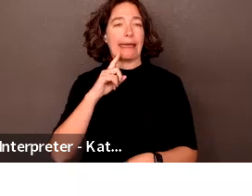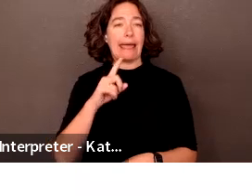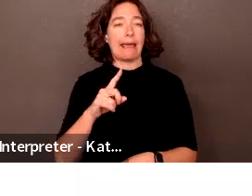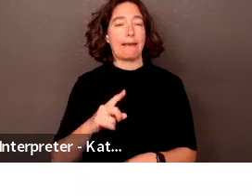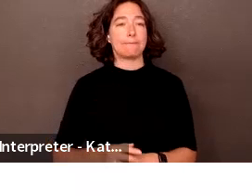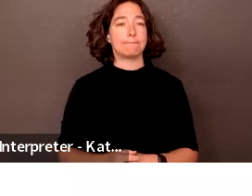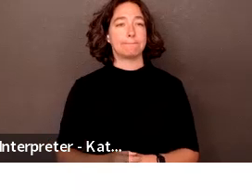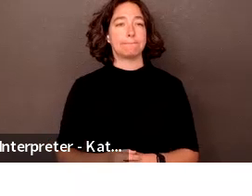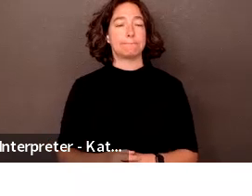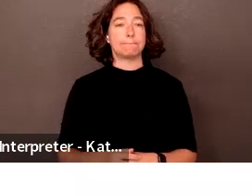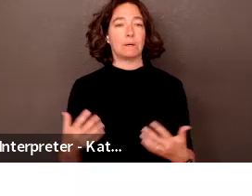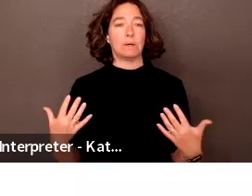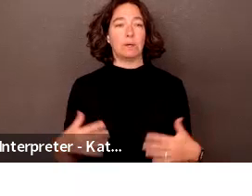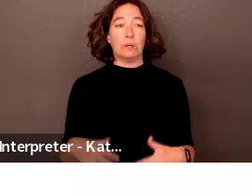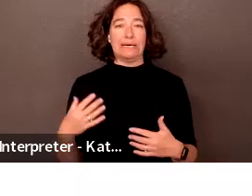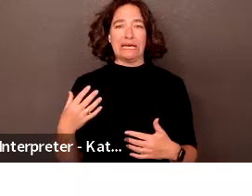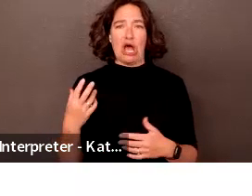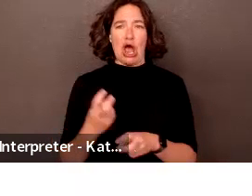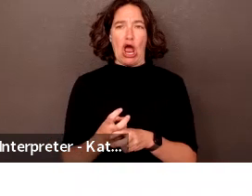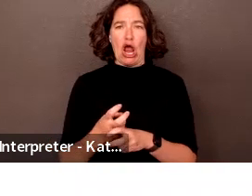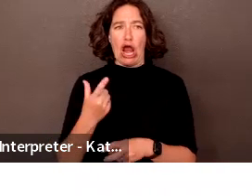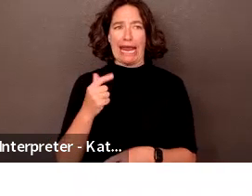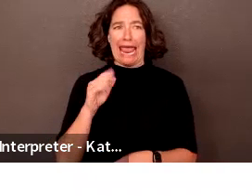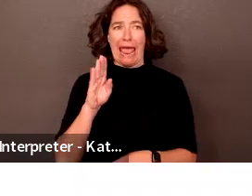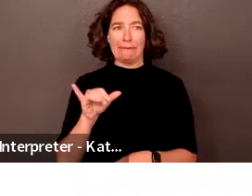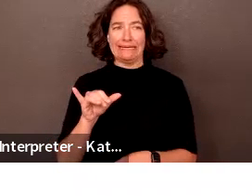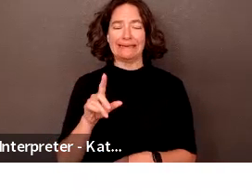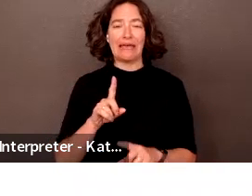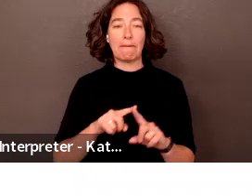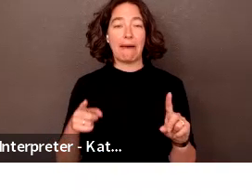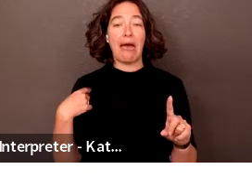forward we'll be planning with. We want to let you know safety exits if